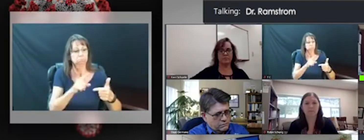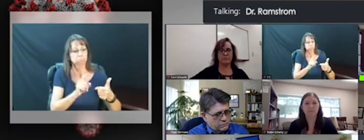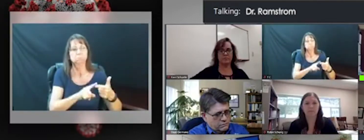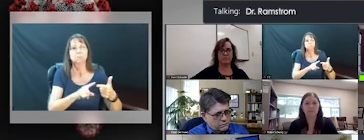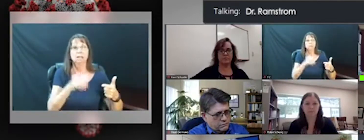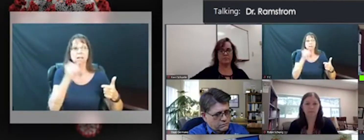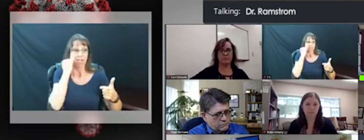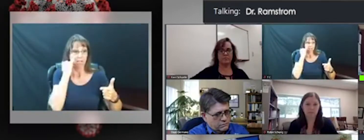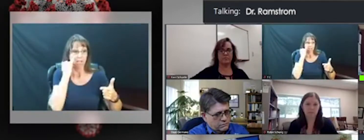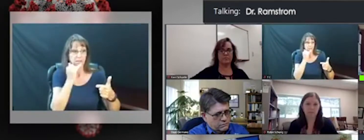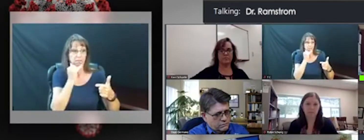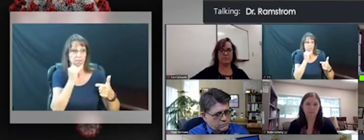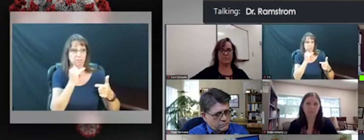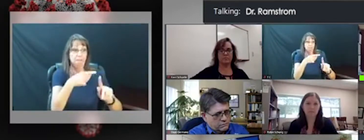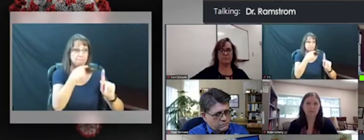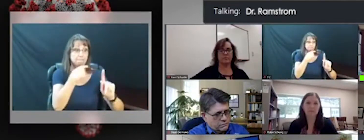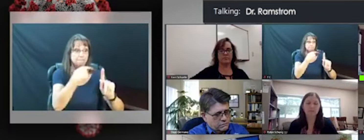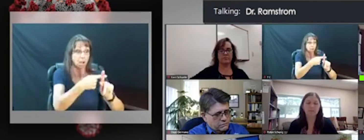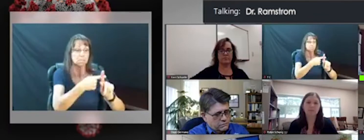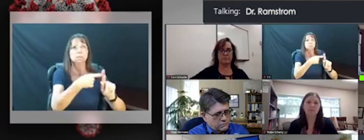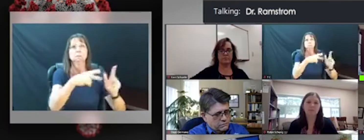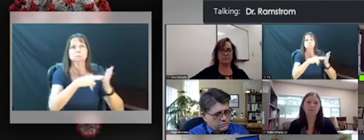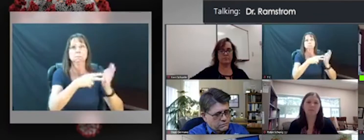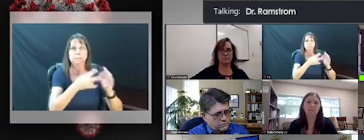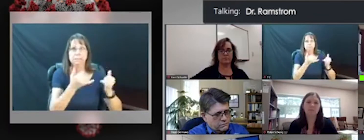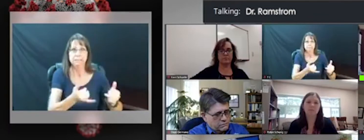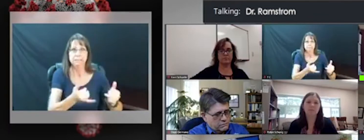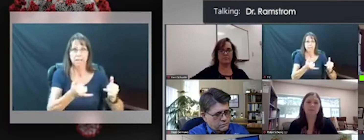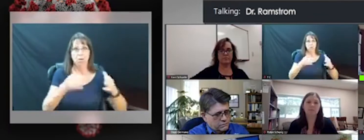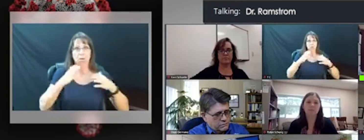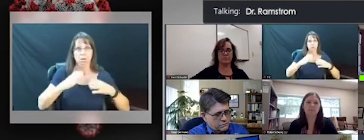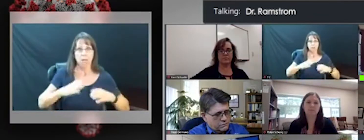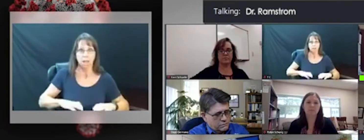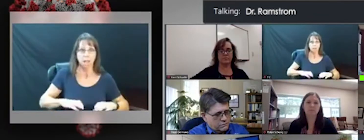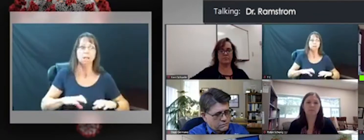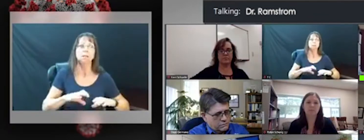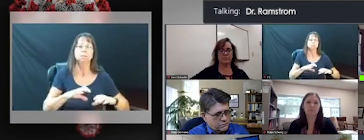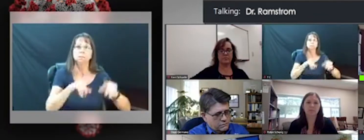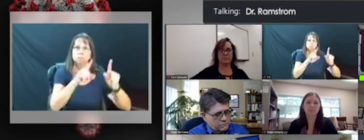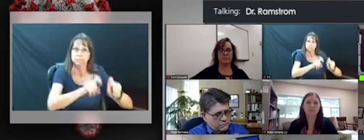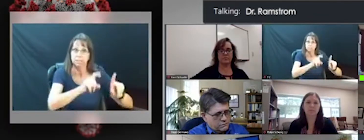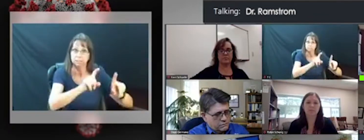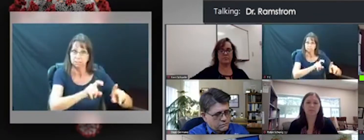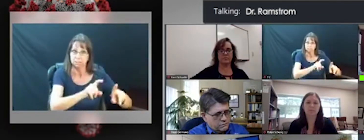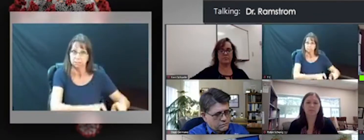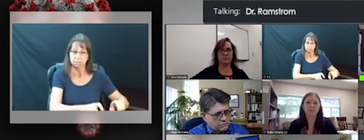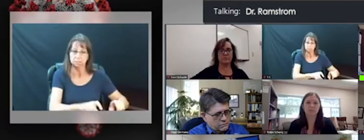there's a number of practices that are outlined in a state letters to these facilities that they